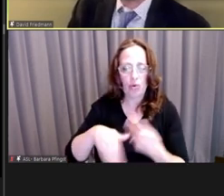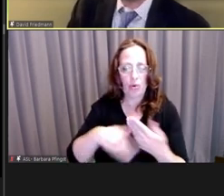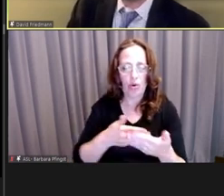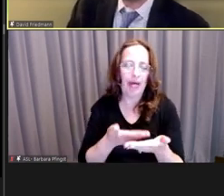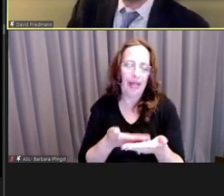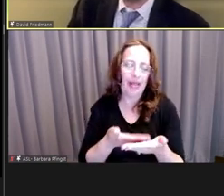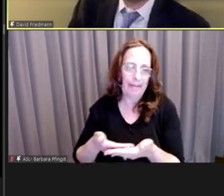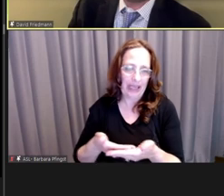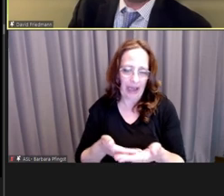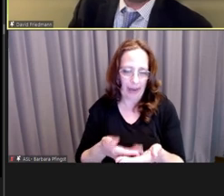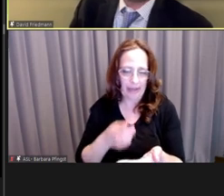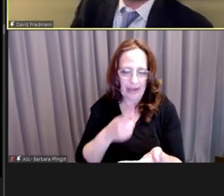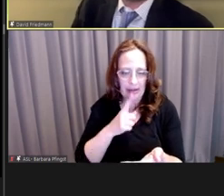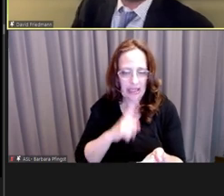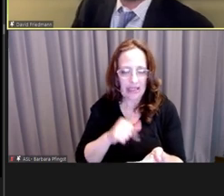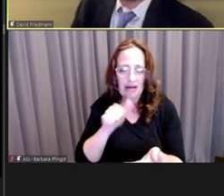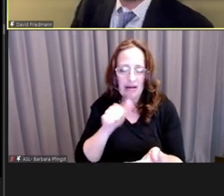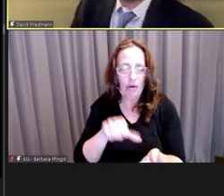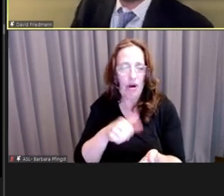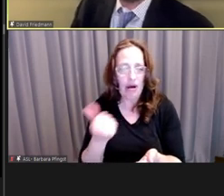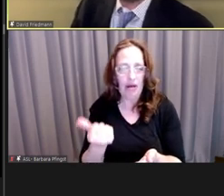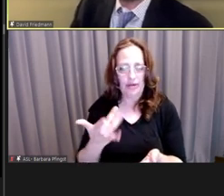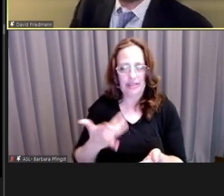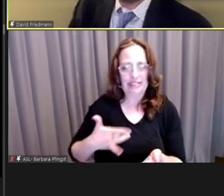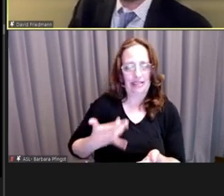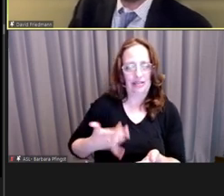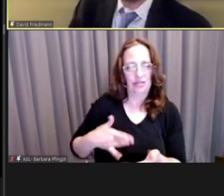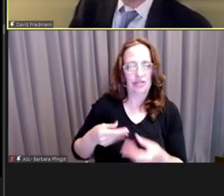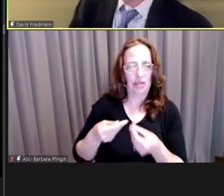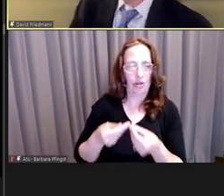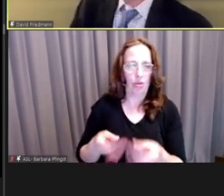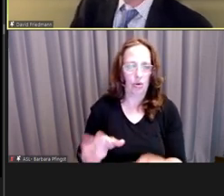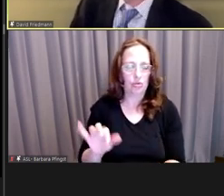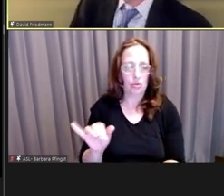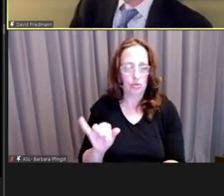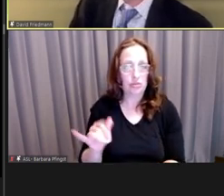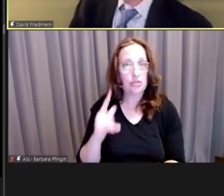we want to make sure that if they have a visual impairment as well, we can treat that.